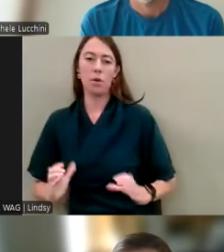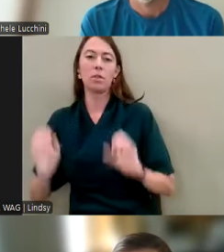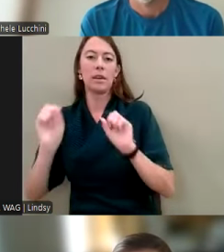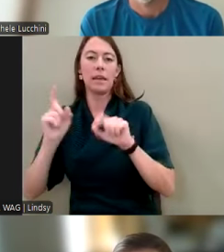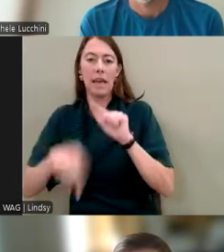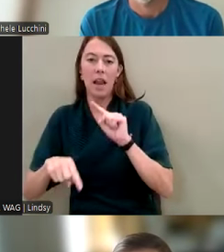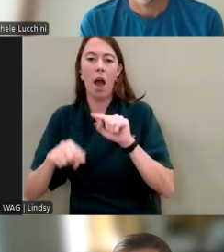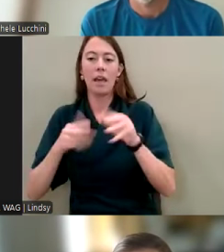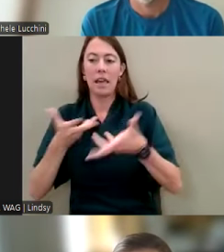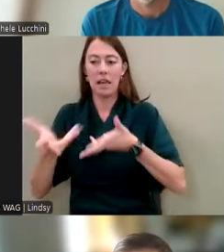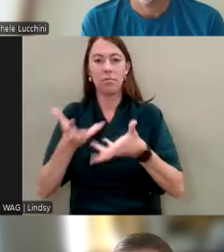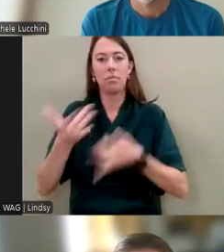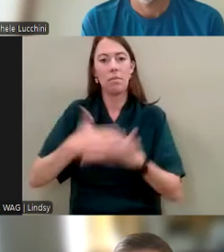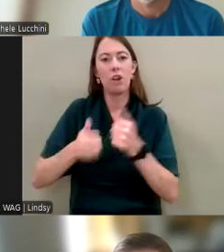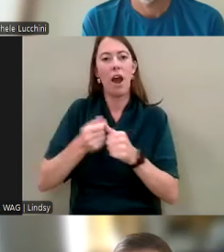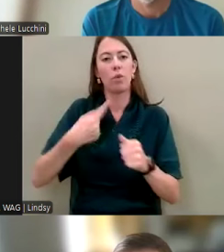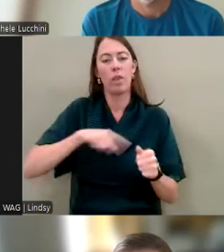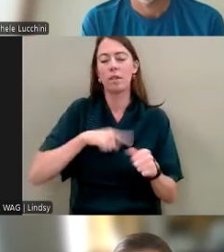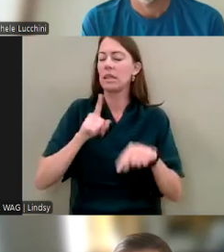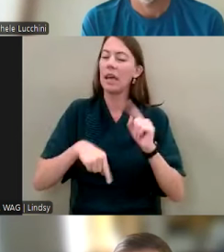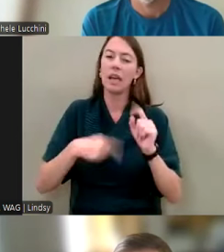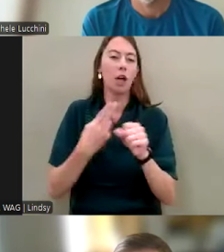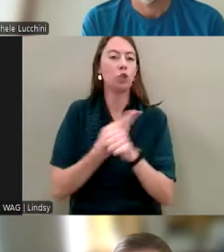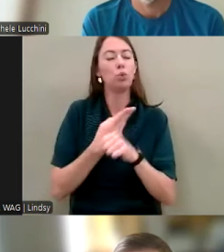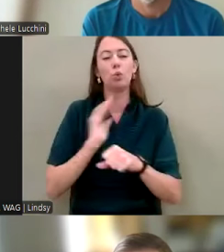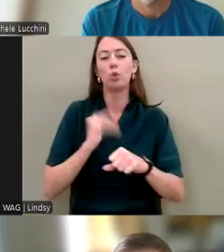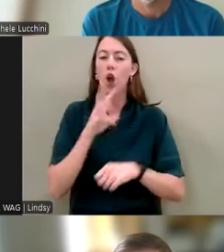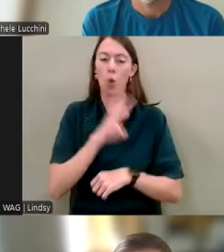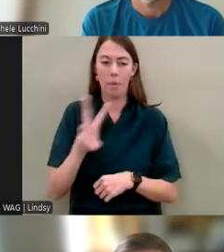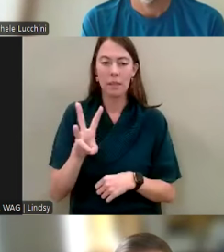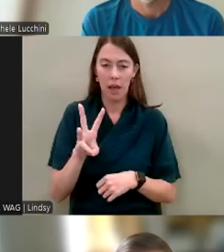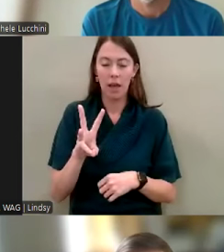And then you just have to start building essentially from the grassroots level to try to